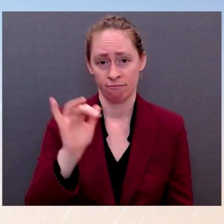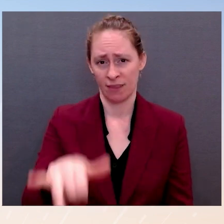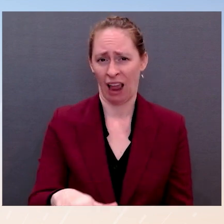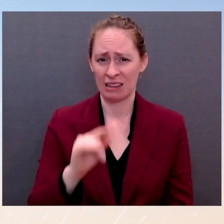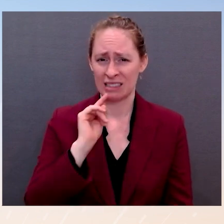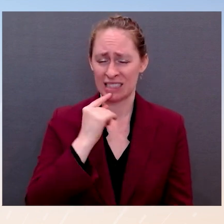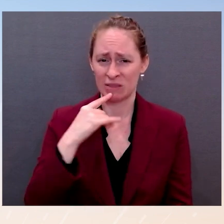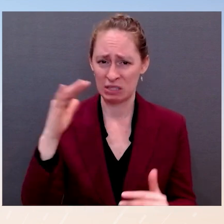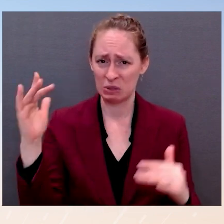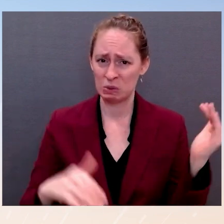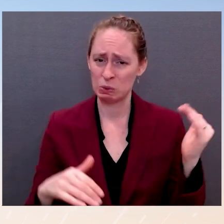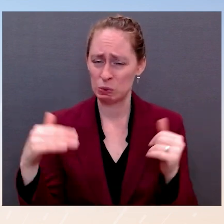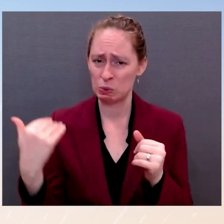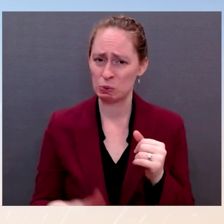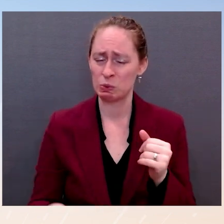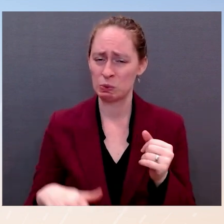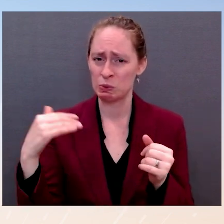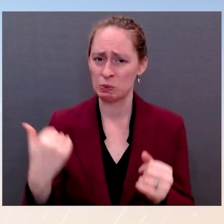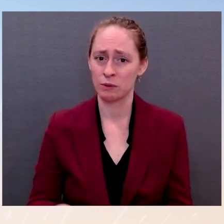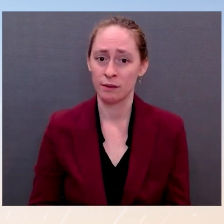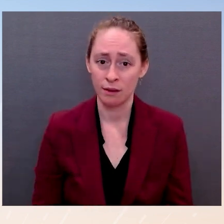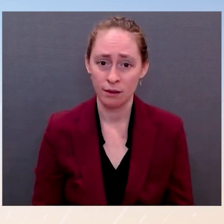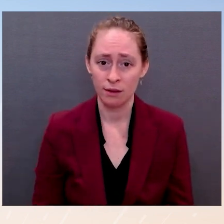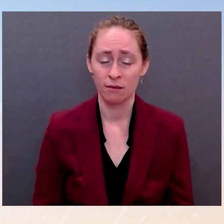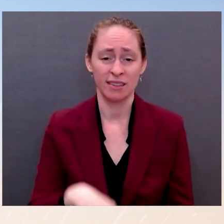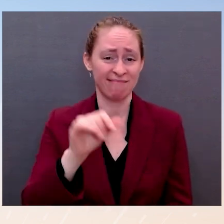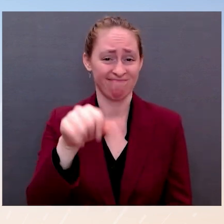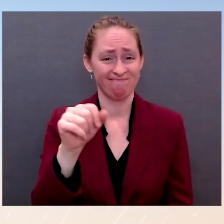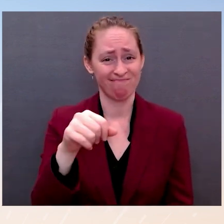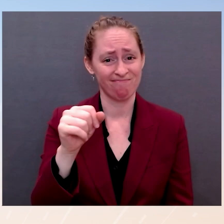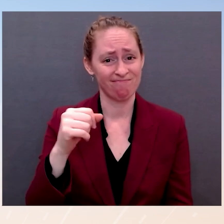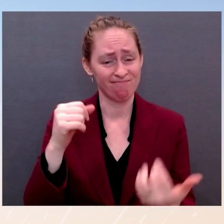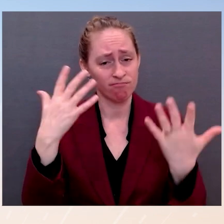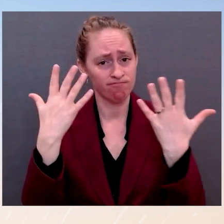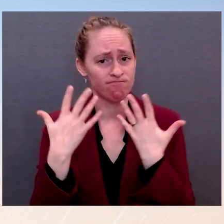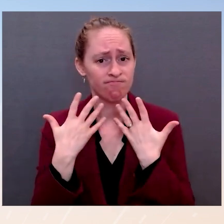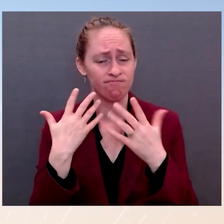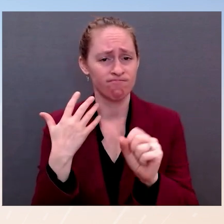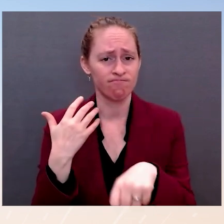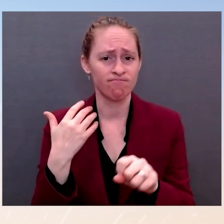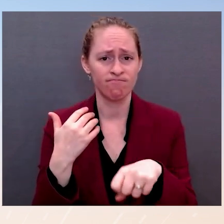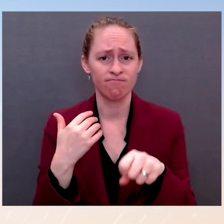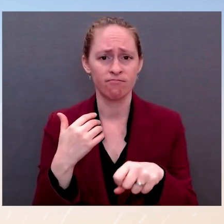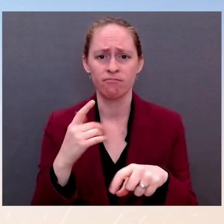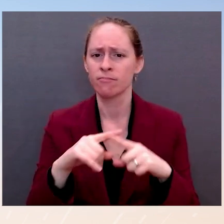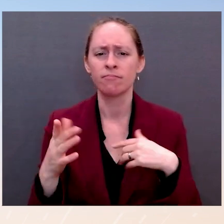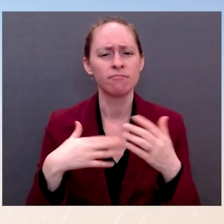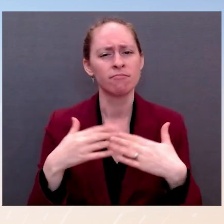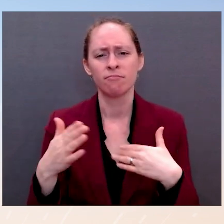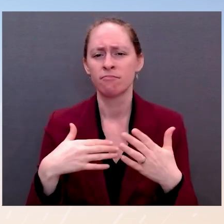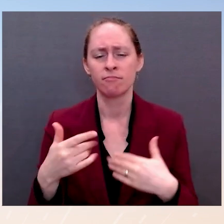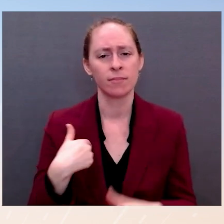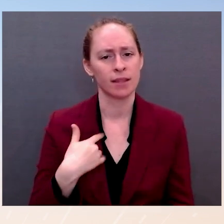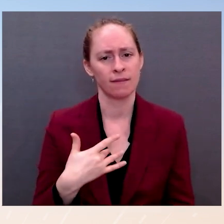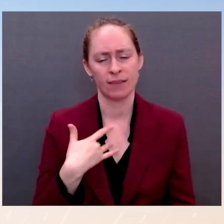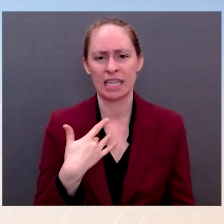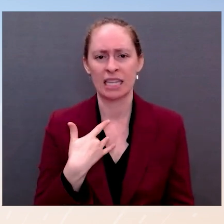you know, it's definitely, you know, very unfortunate, but felt compelled ultimately to, you know,